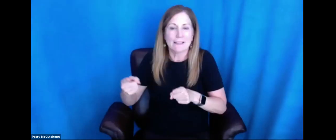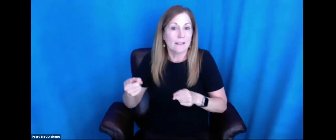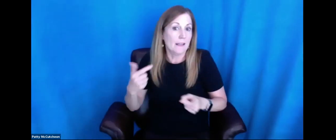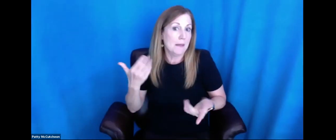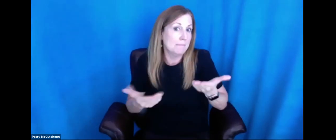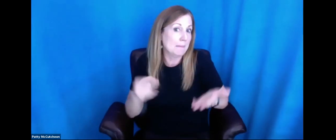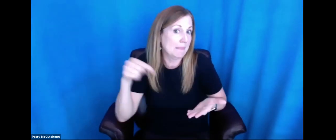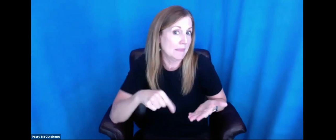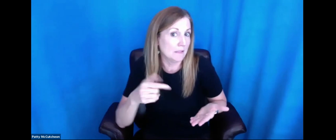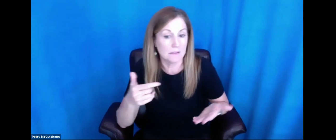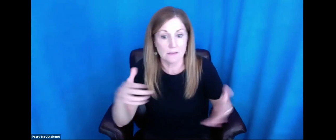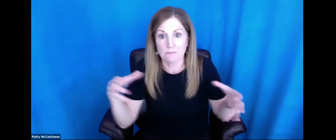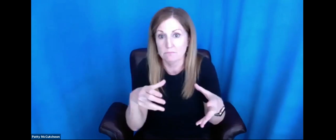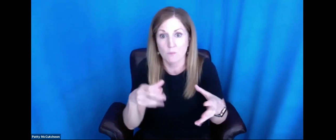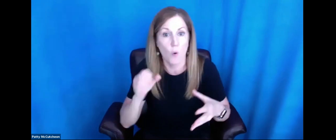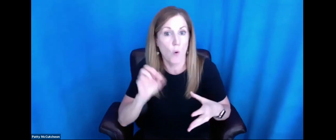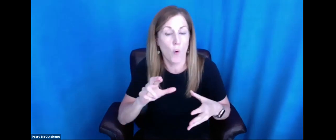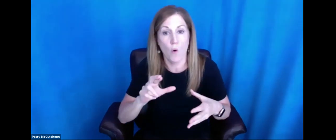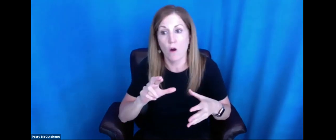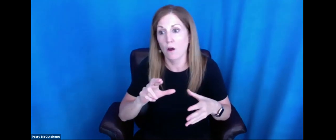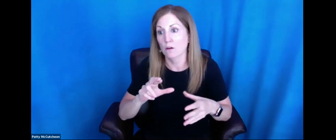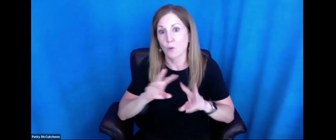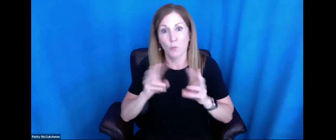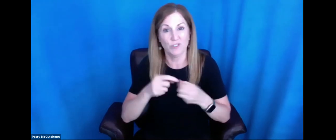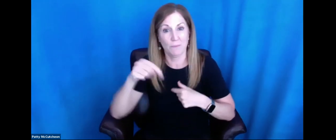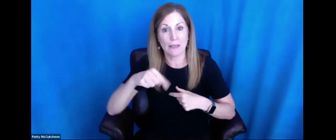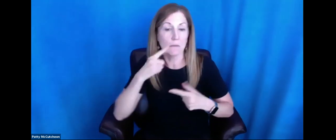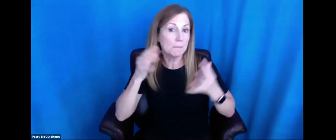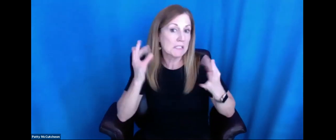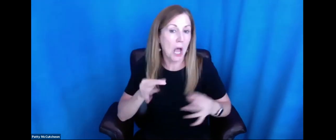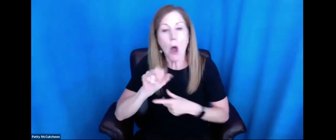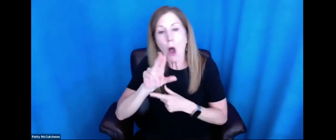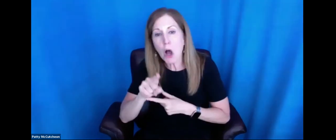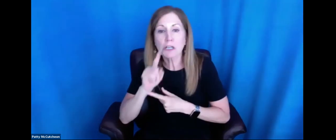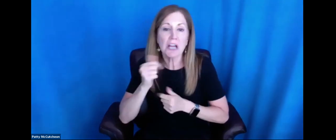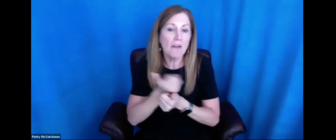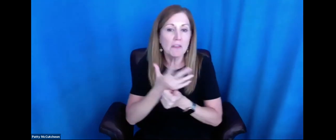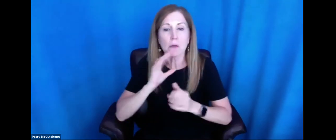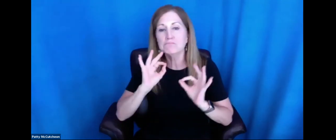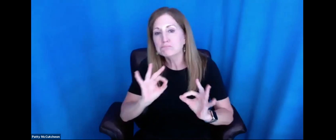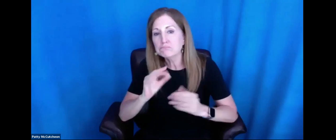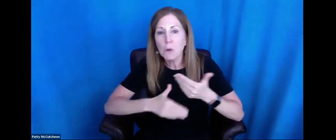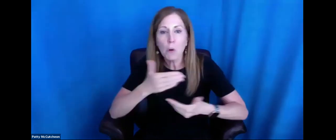agree that it will probably be okay in August or probably be okay in November. We could make that guess.